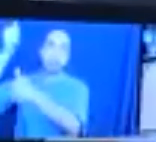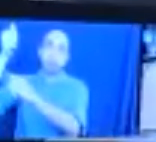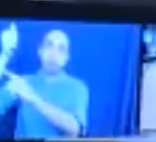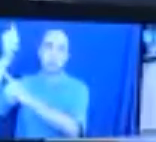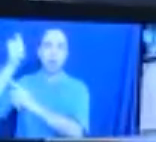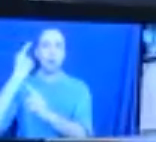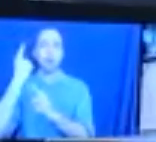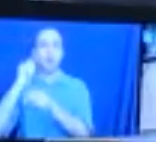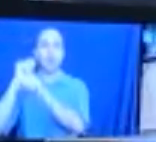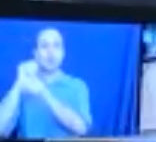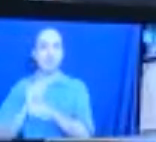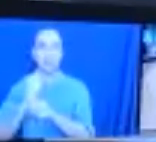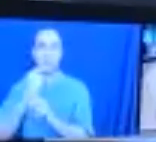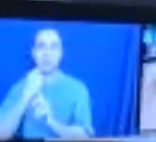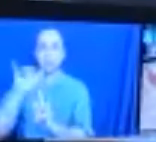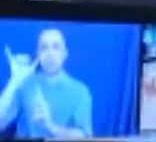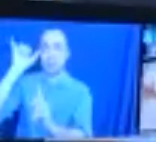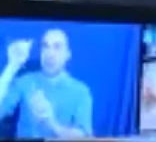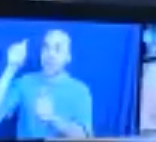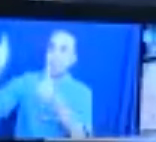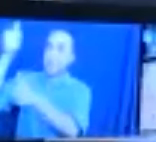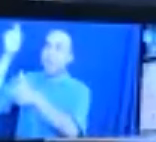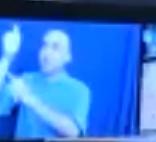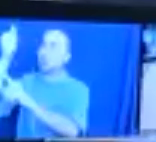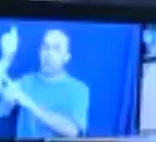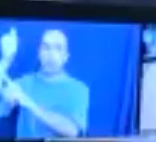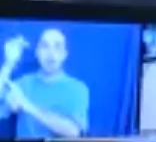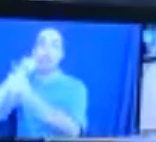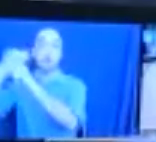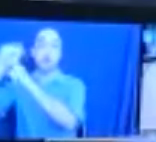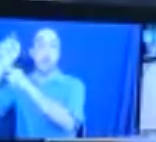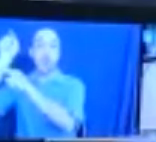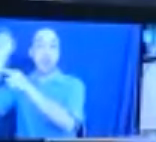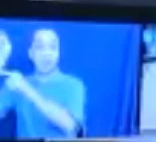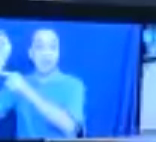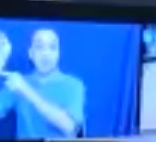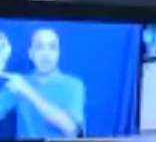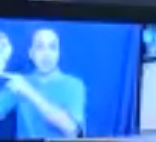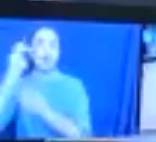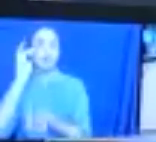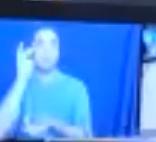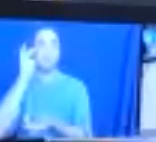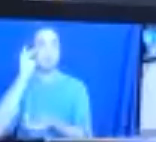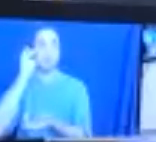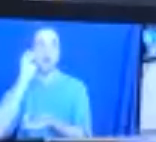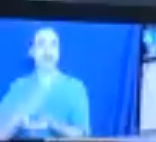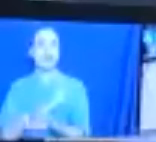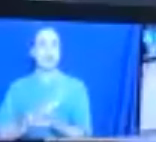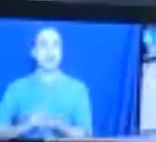HE WAS OUT THERE CHALLENGING ALL THE MASTERS, I'M THE BEST. WHICH ISLAND? THE SOUTHERN PARTS OF THE